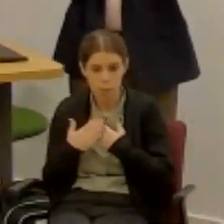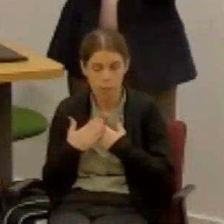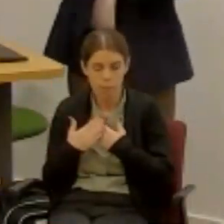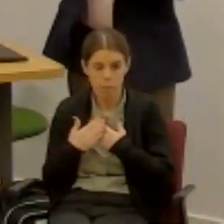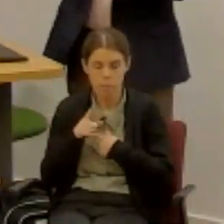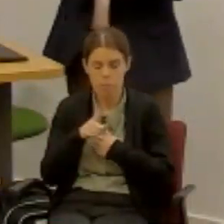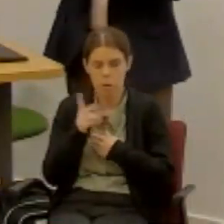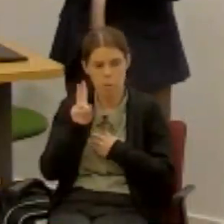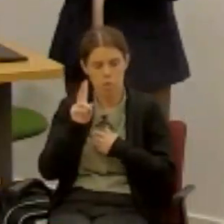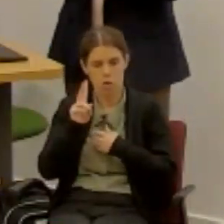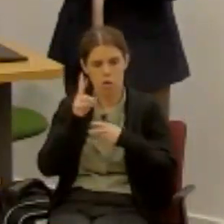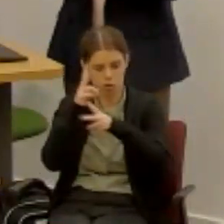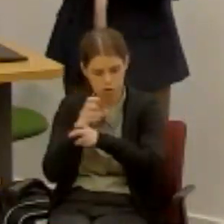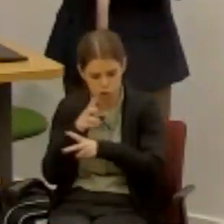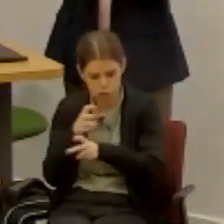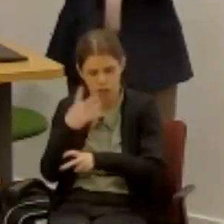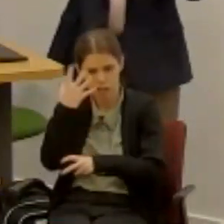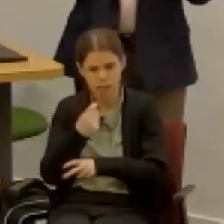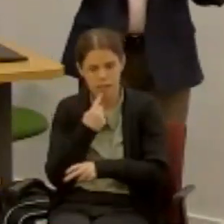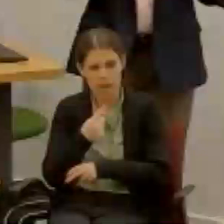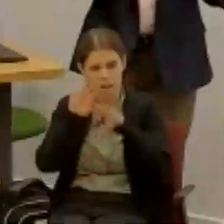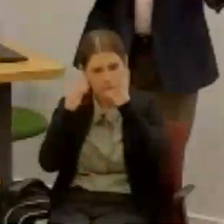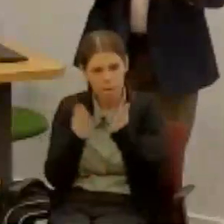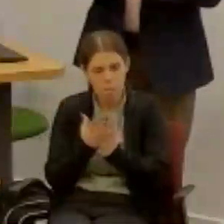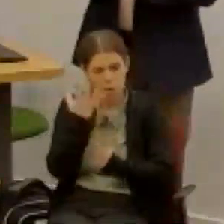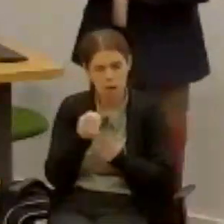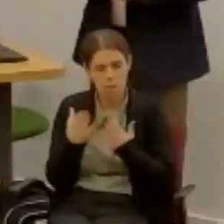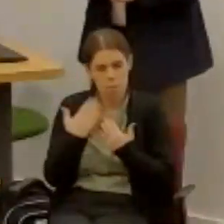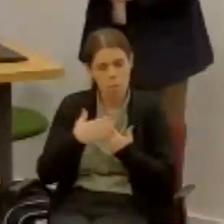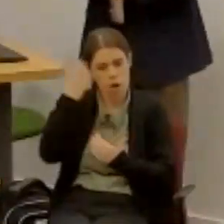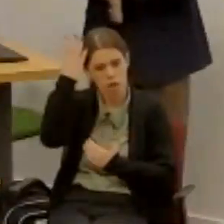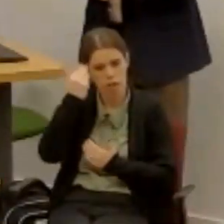What we're seeing is football is more dementia. So, something else which is influencing risk of dementia.